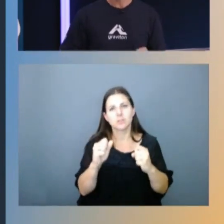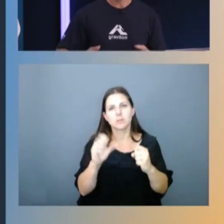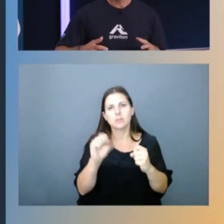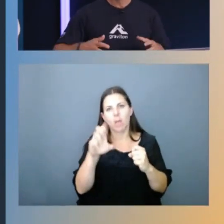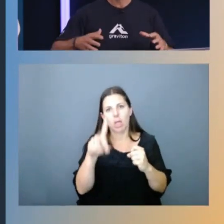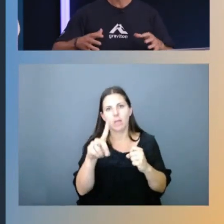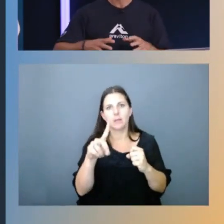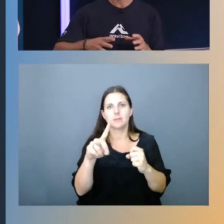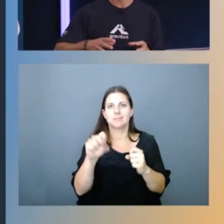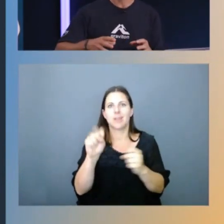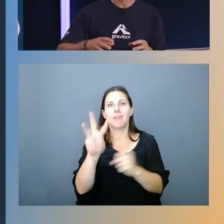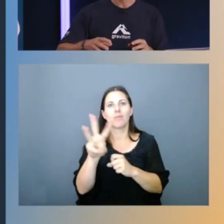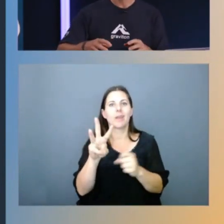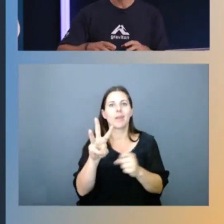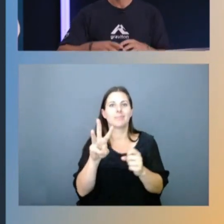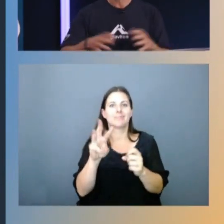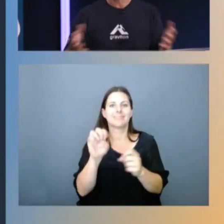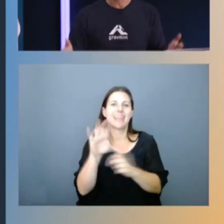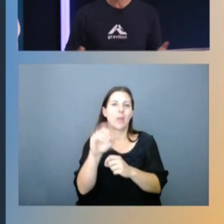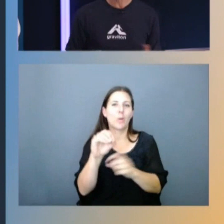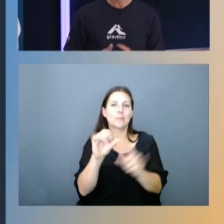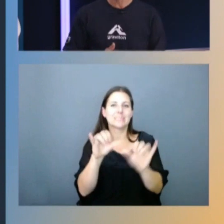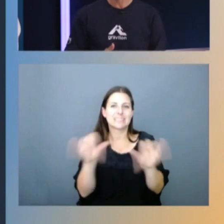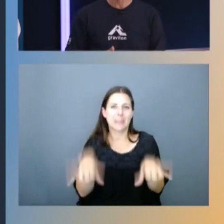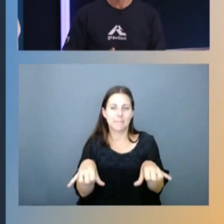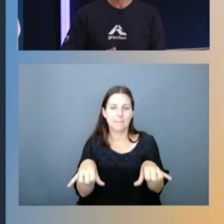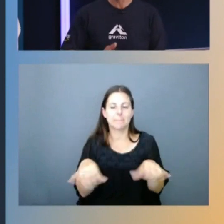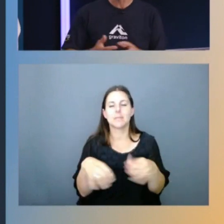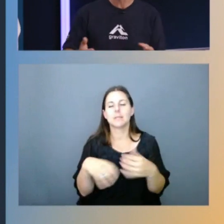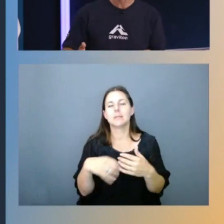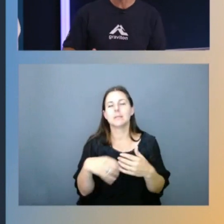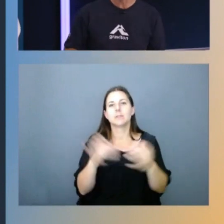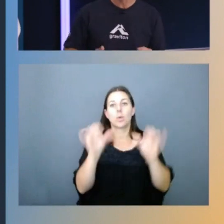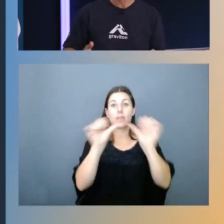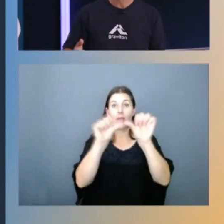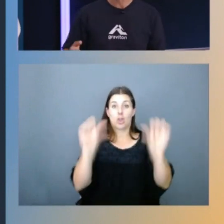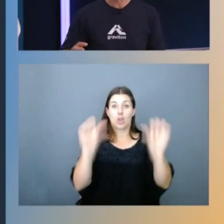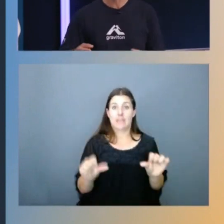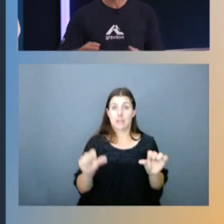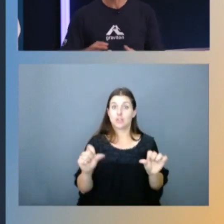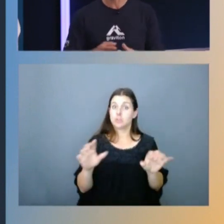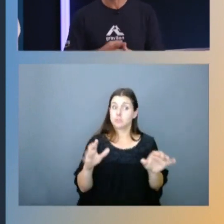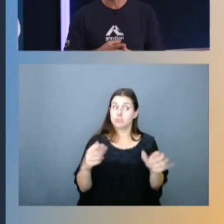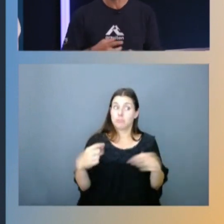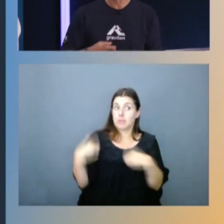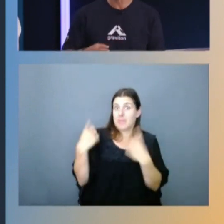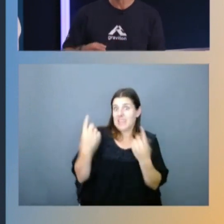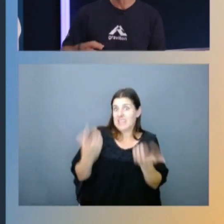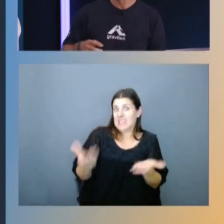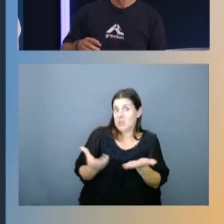This, the architecture, has been around since a while, so there's support at the Linux level,